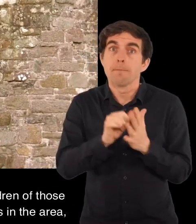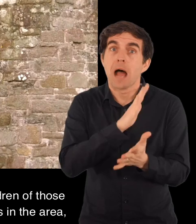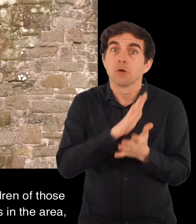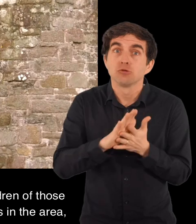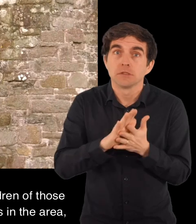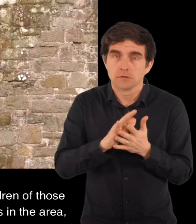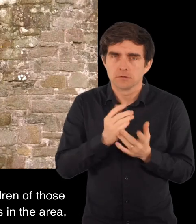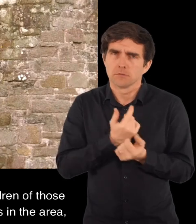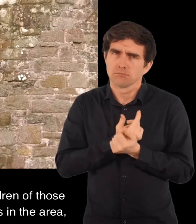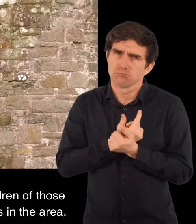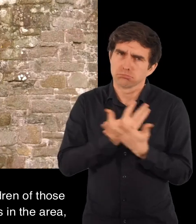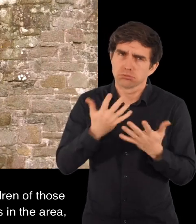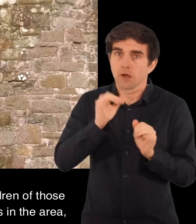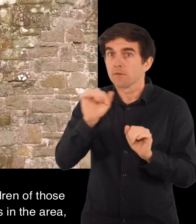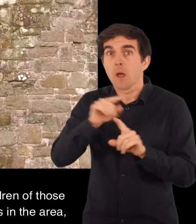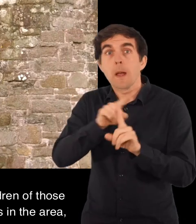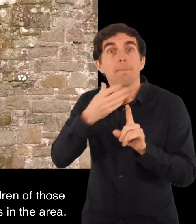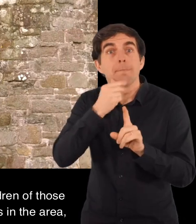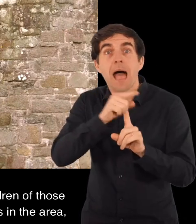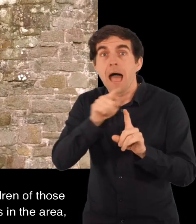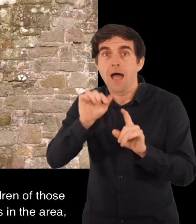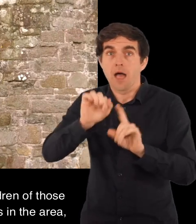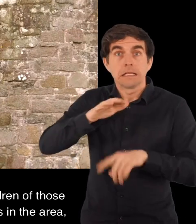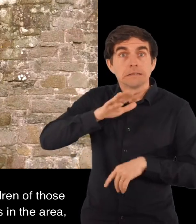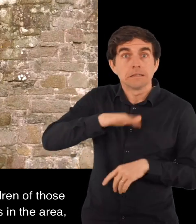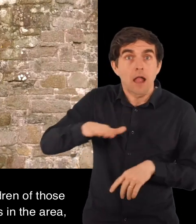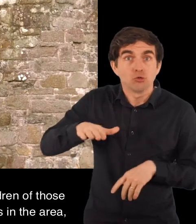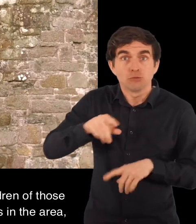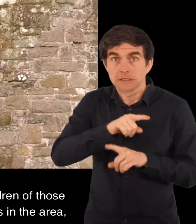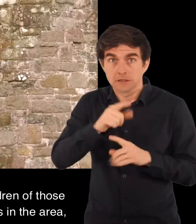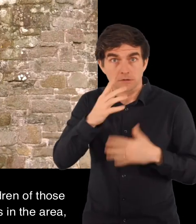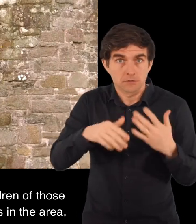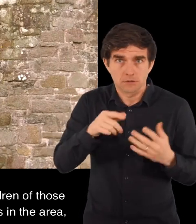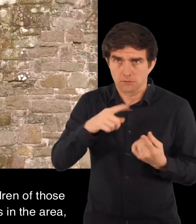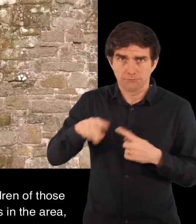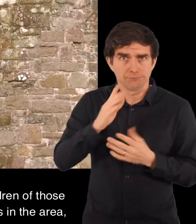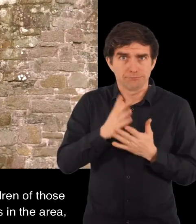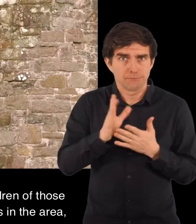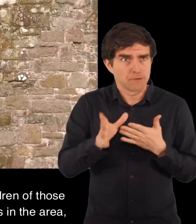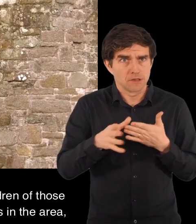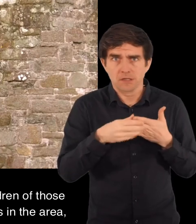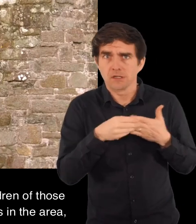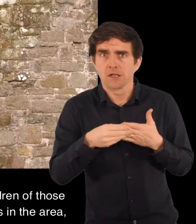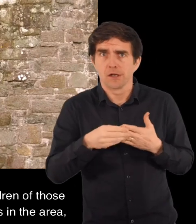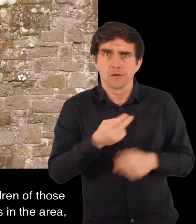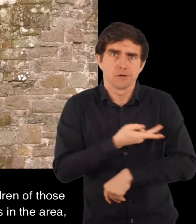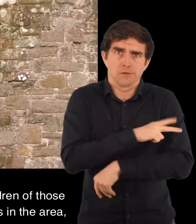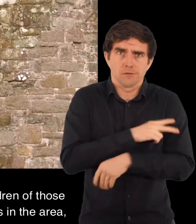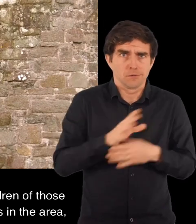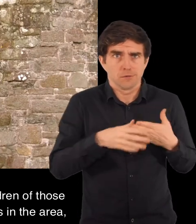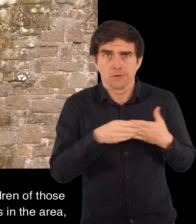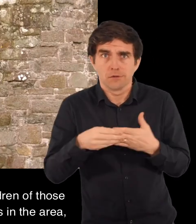of the parish and many of the children of those men, who were there the chieftains in the area,